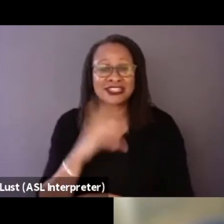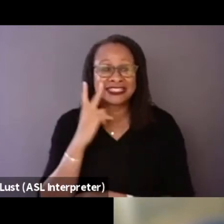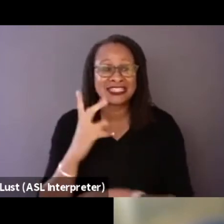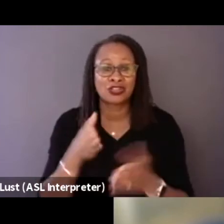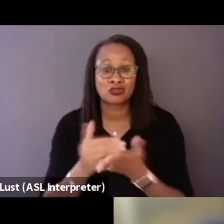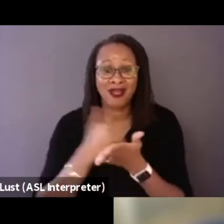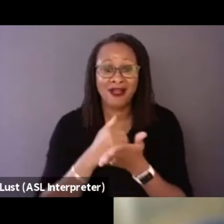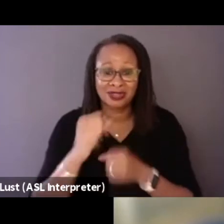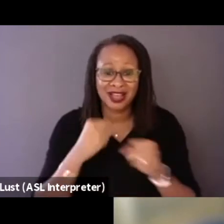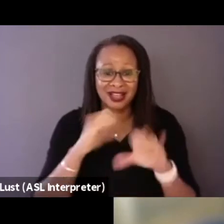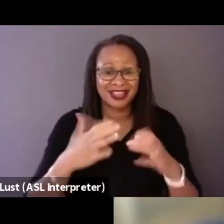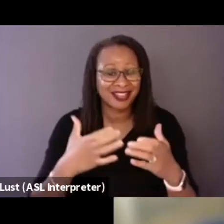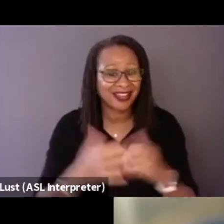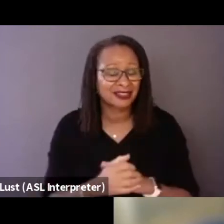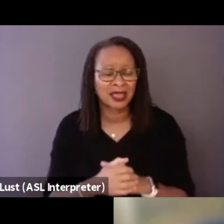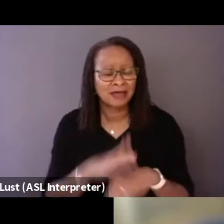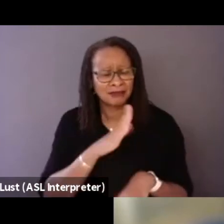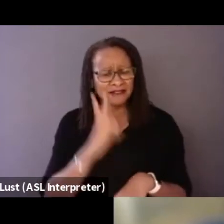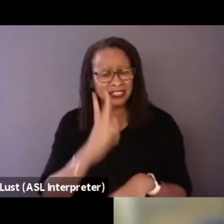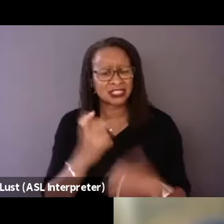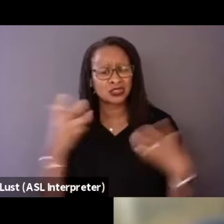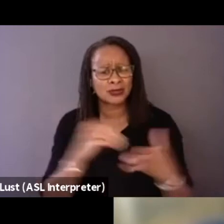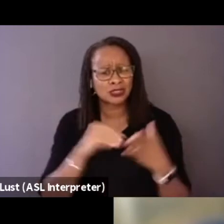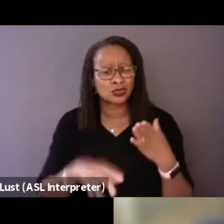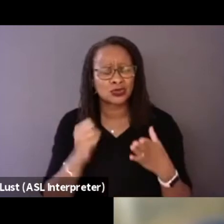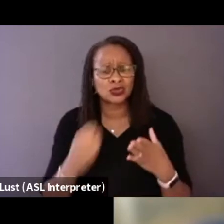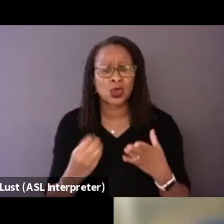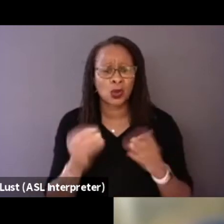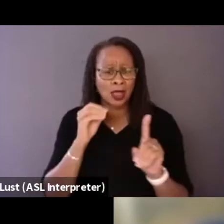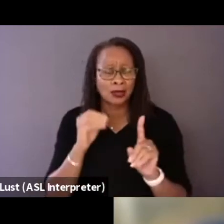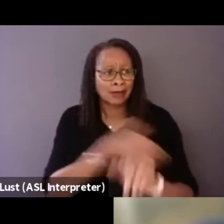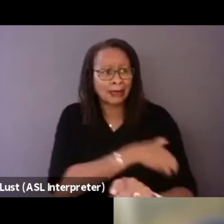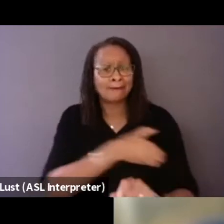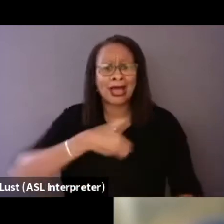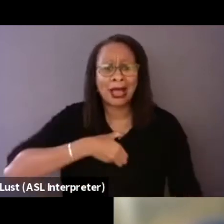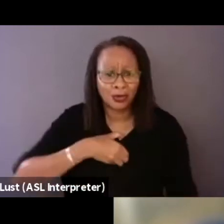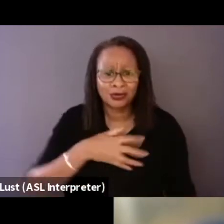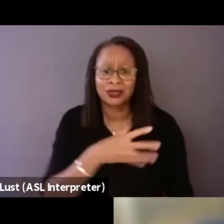And I've never seen so many students that were so empowered and outspoken